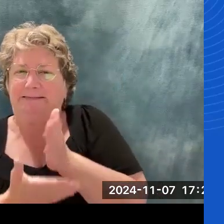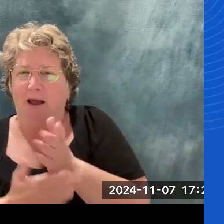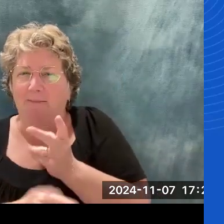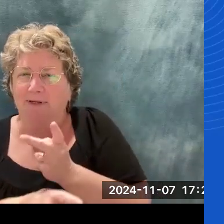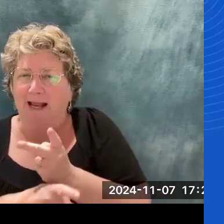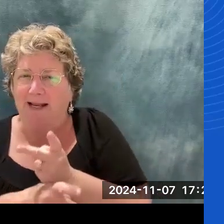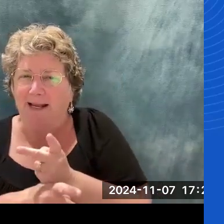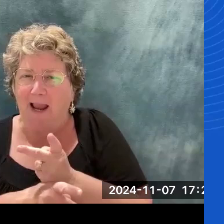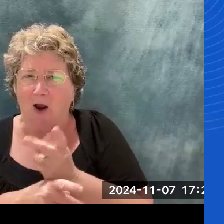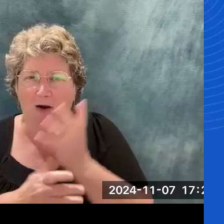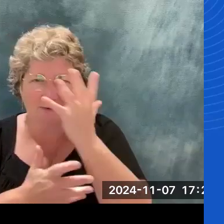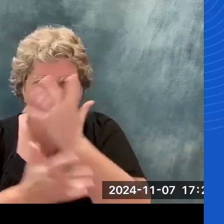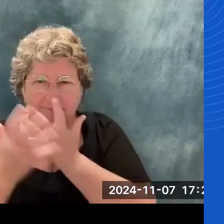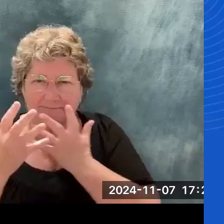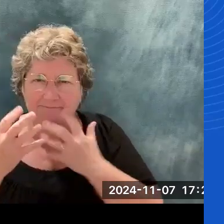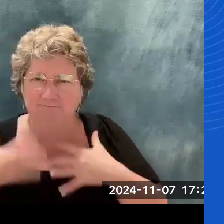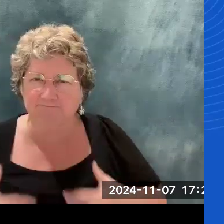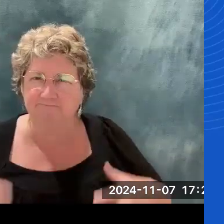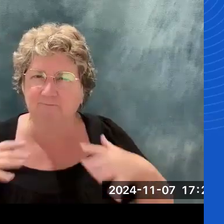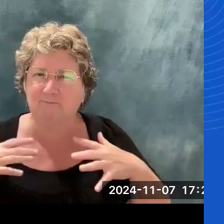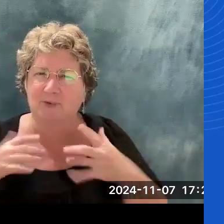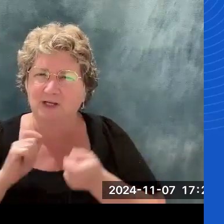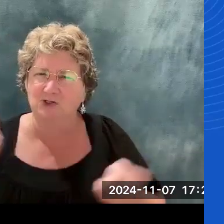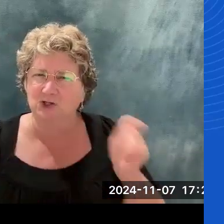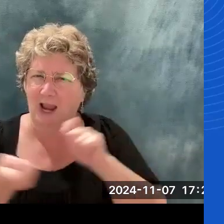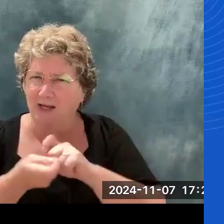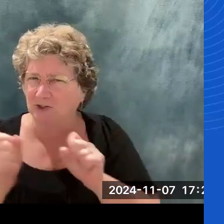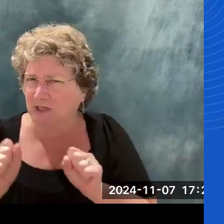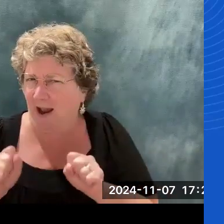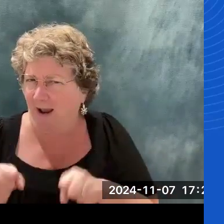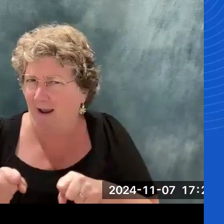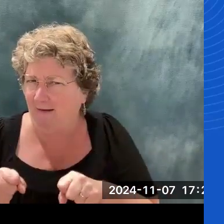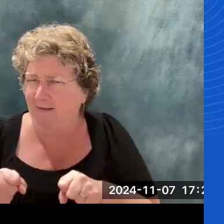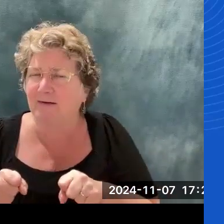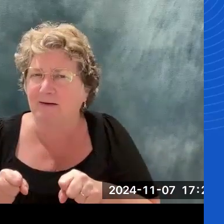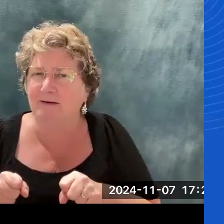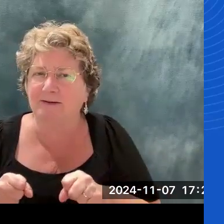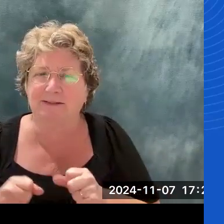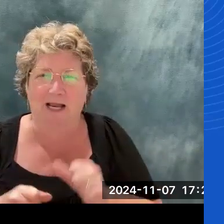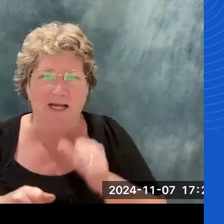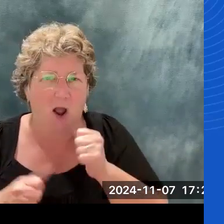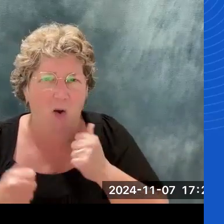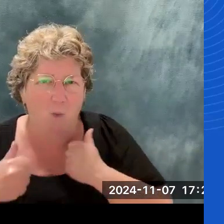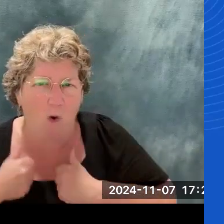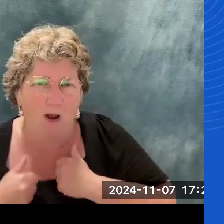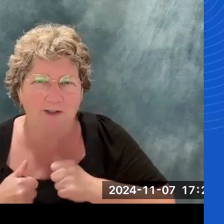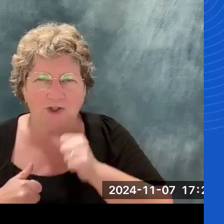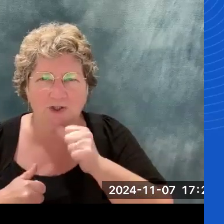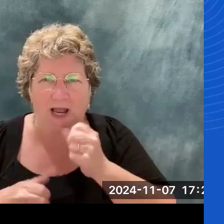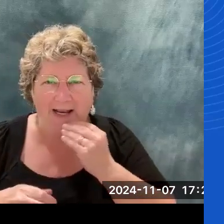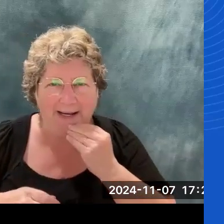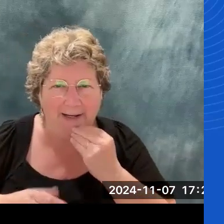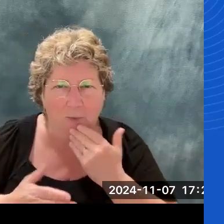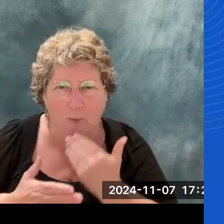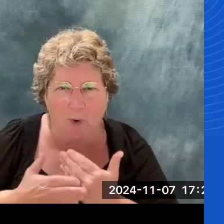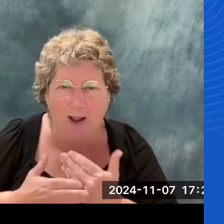might change drastically. Things that we might want to look for also are intense mood swings or changes that are significant.